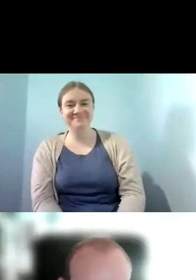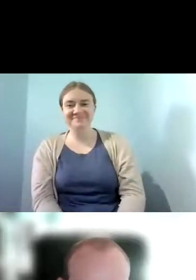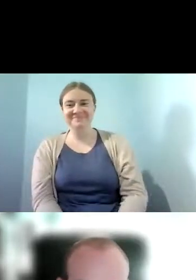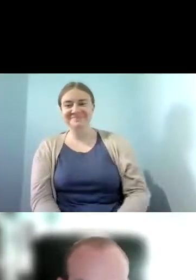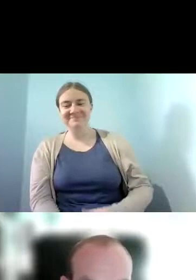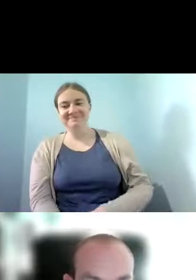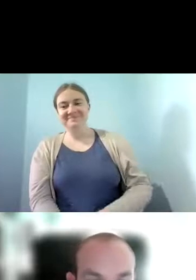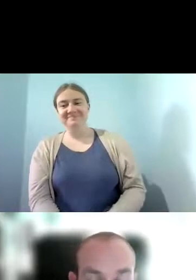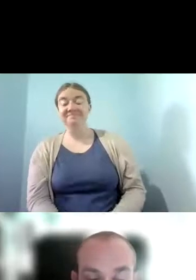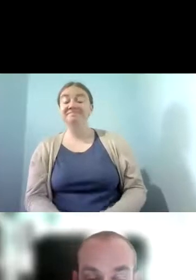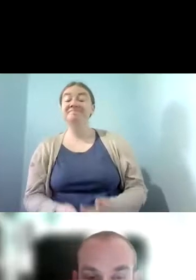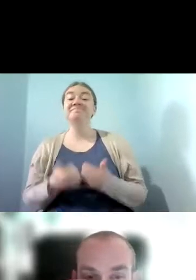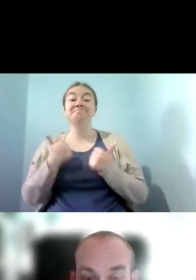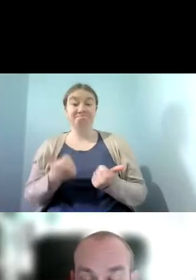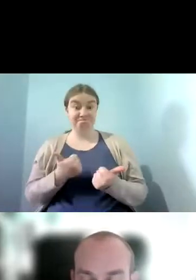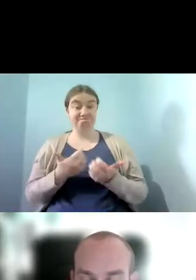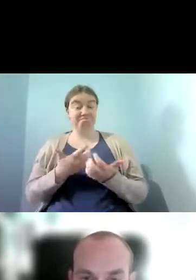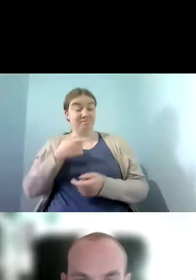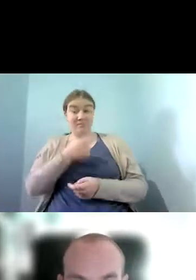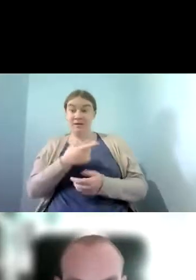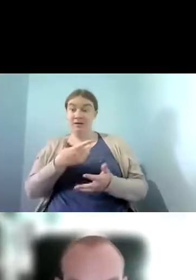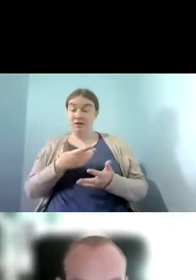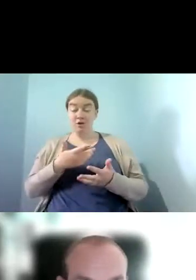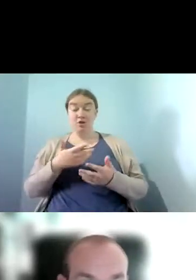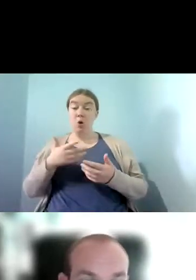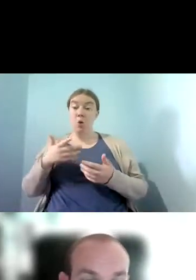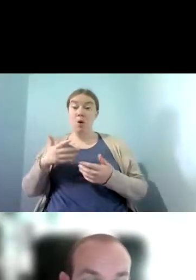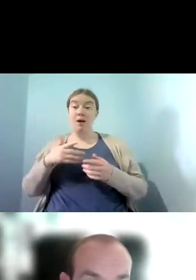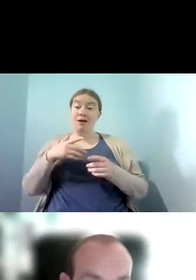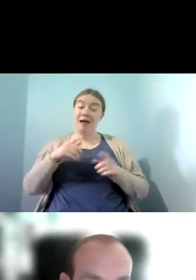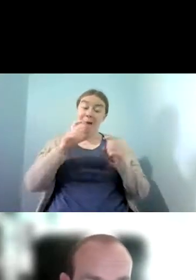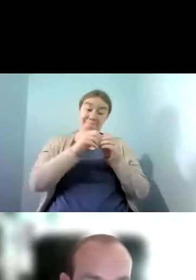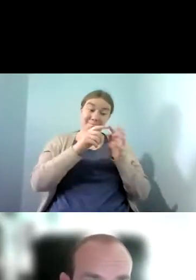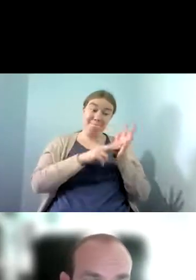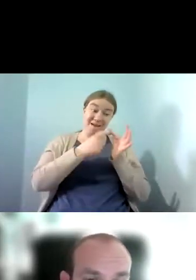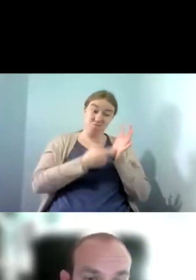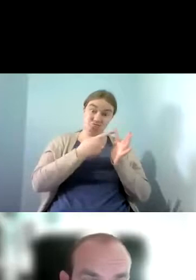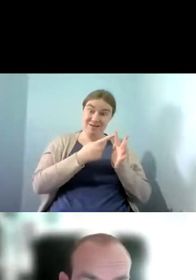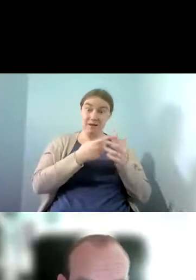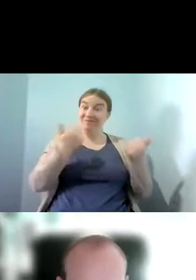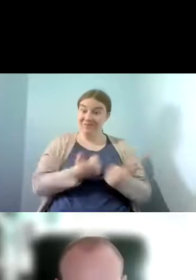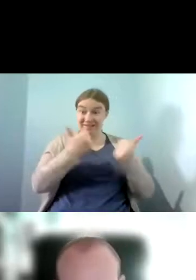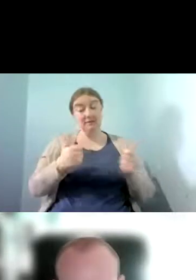so we've we've completed um the fish pass at diglis and bevere which is the first two um